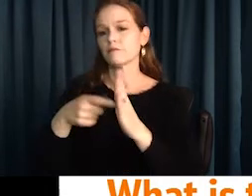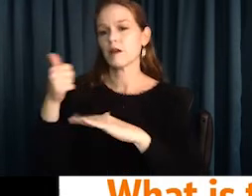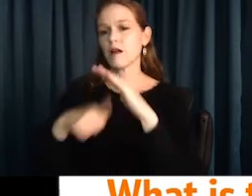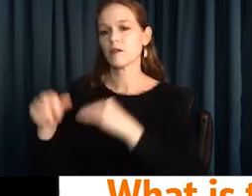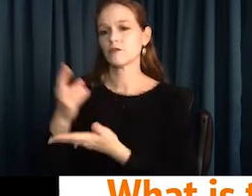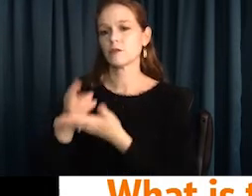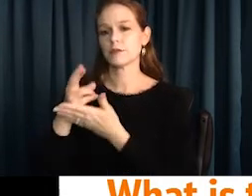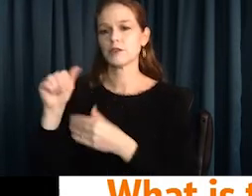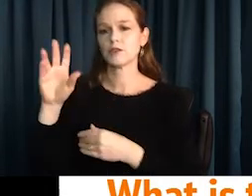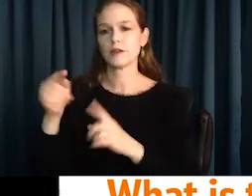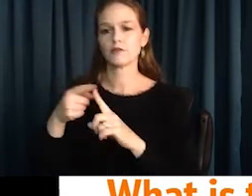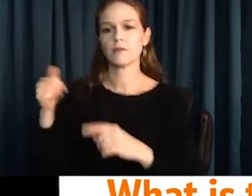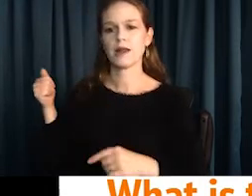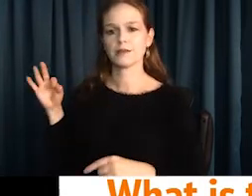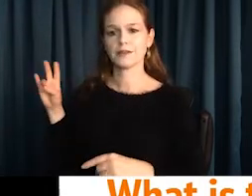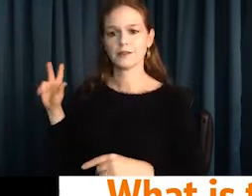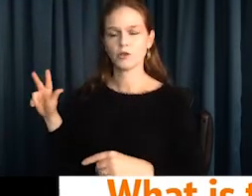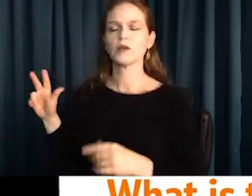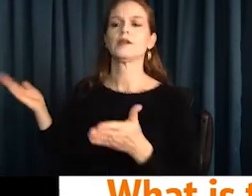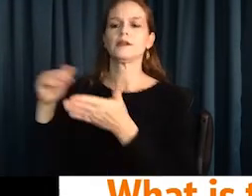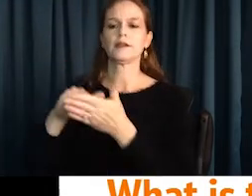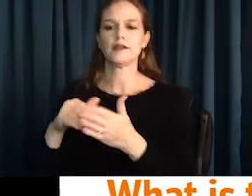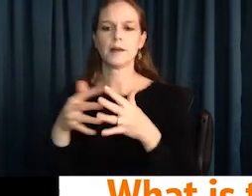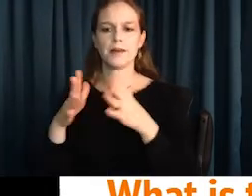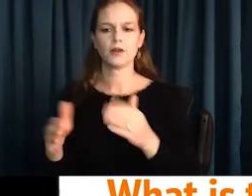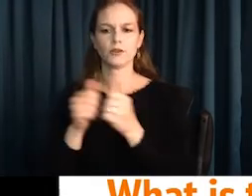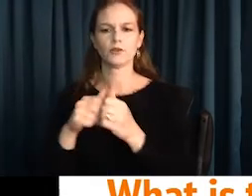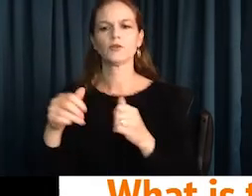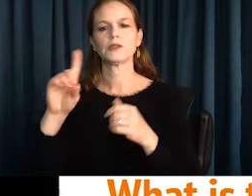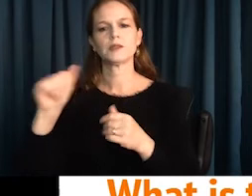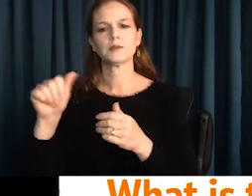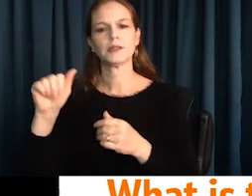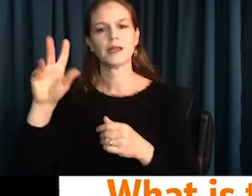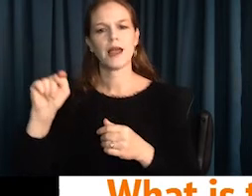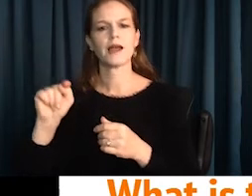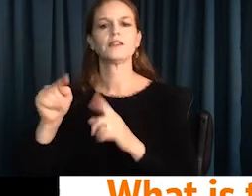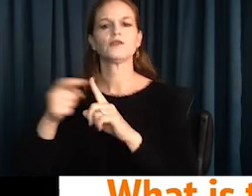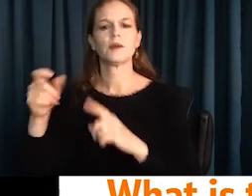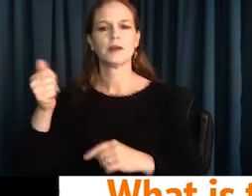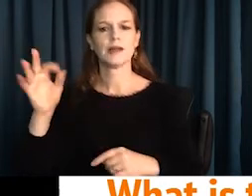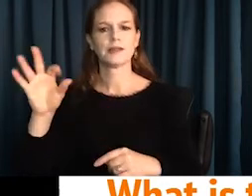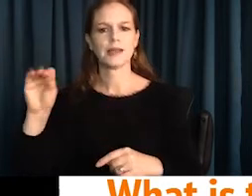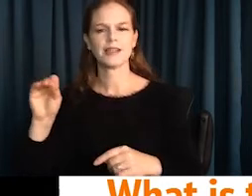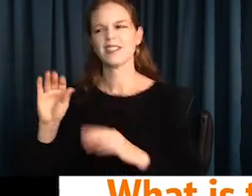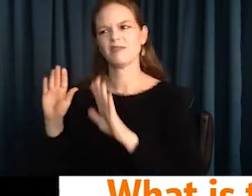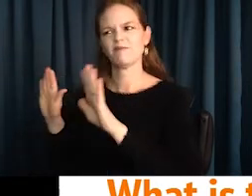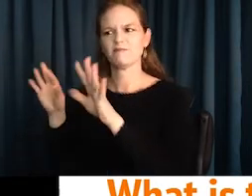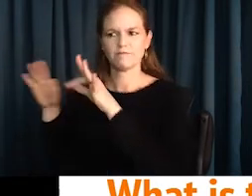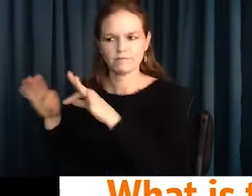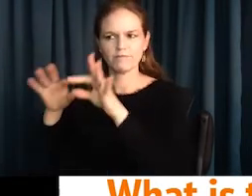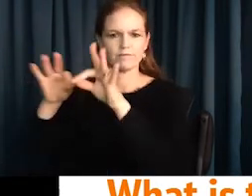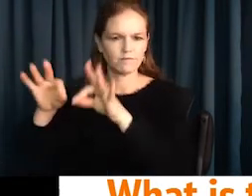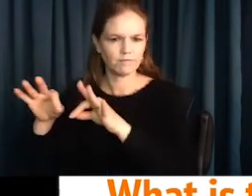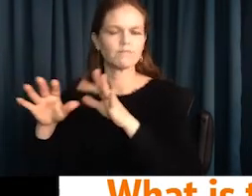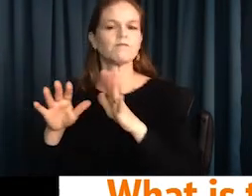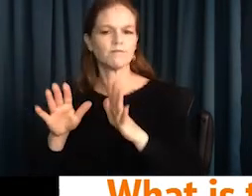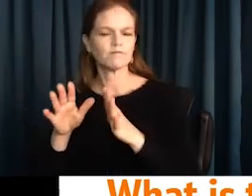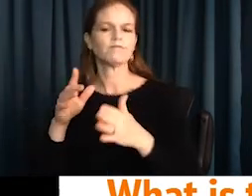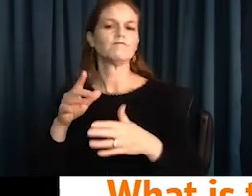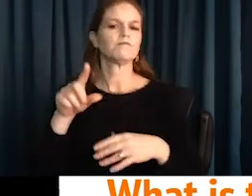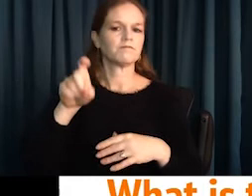and the Americans with Disabilities Act of 1990 and their respective revisions. These disabilities include